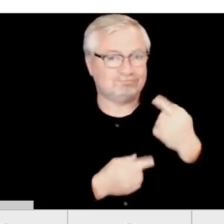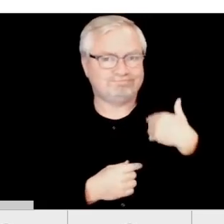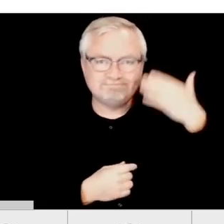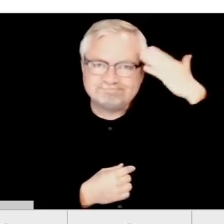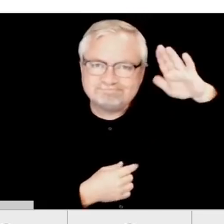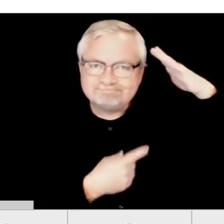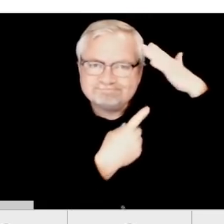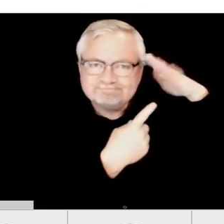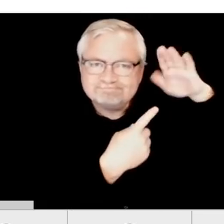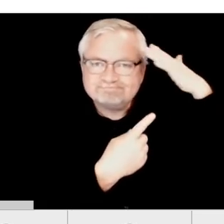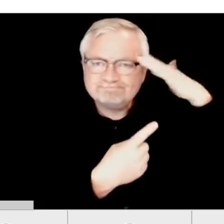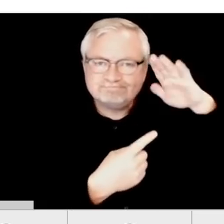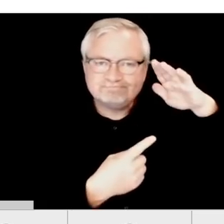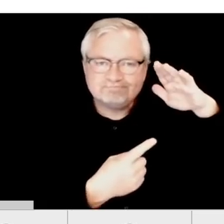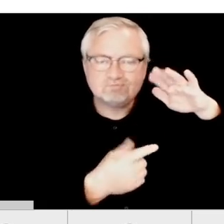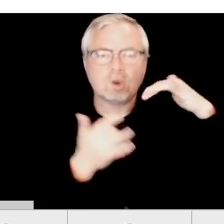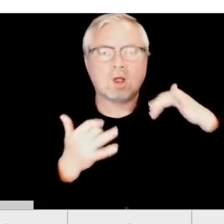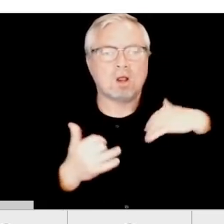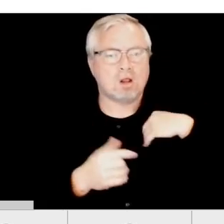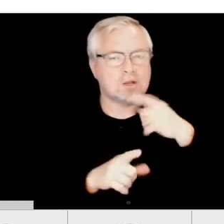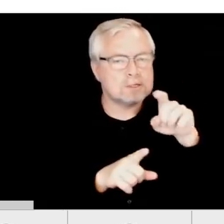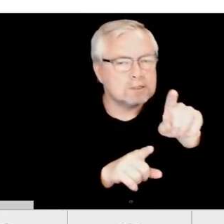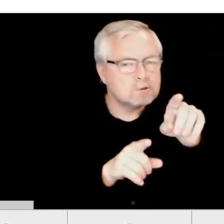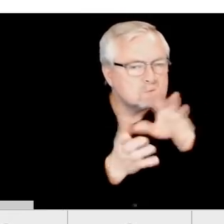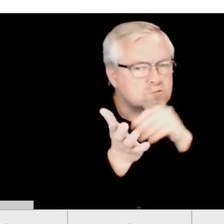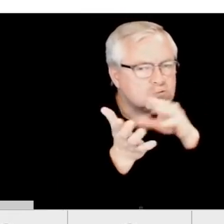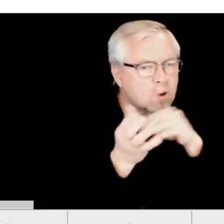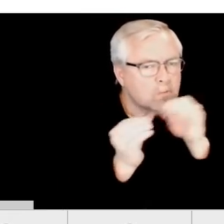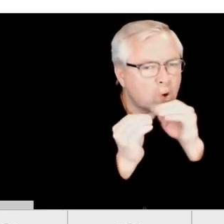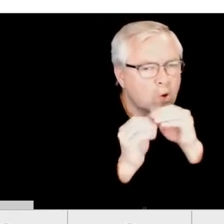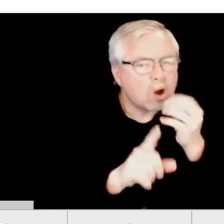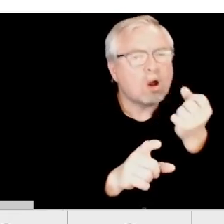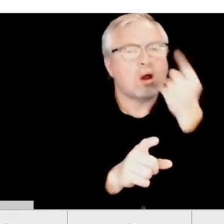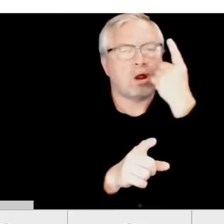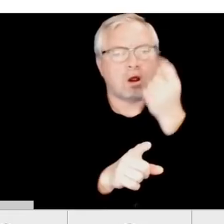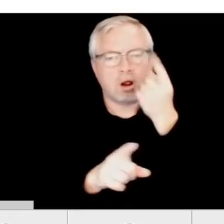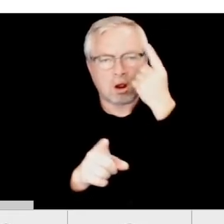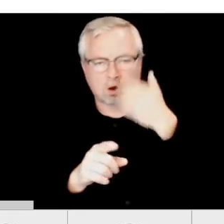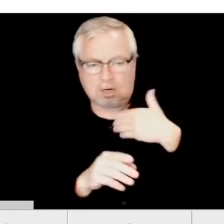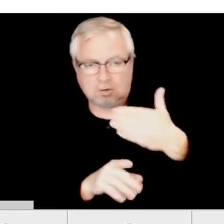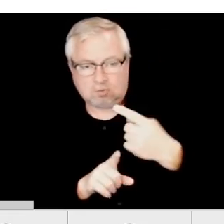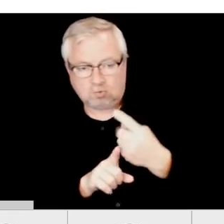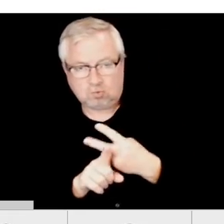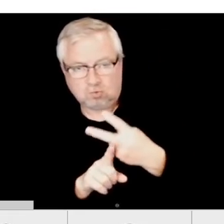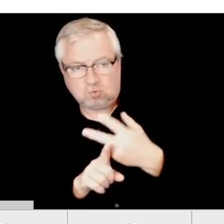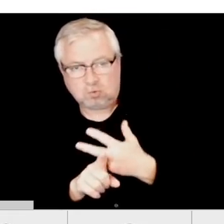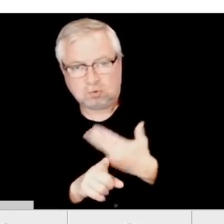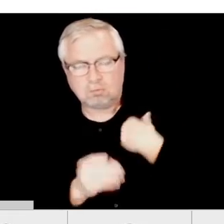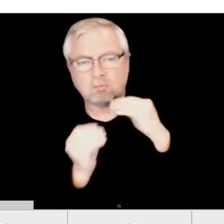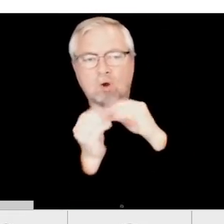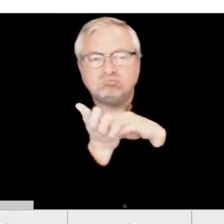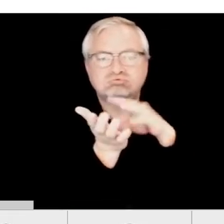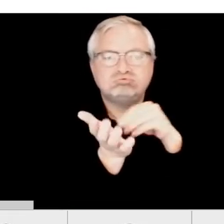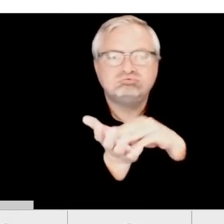information for the next I'm repeating myself, but it's an important point.